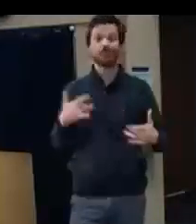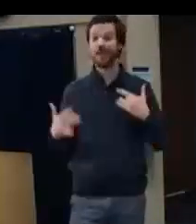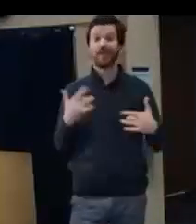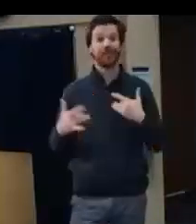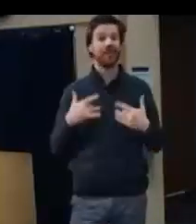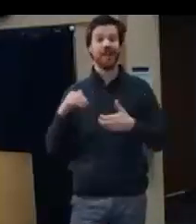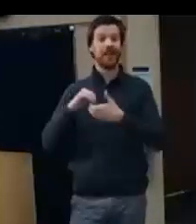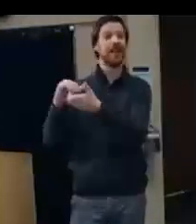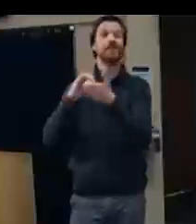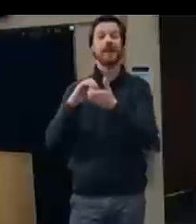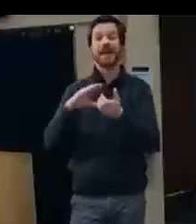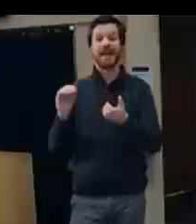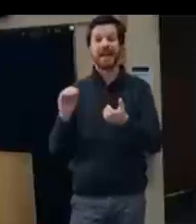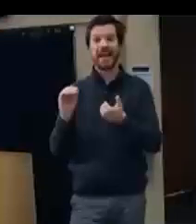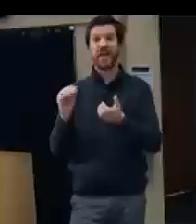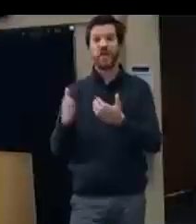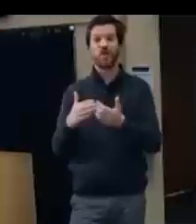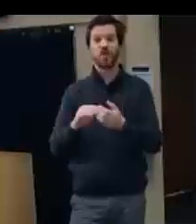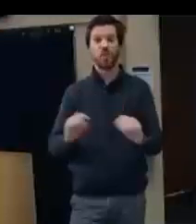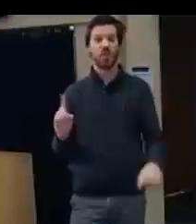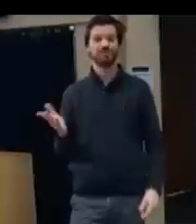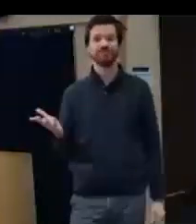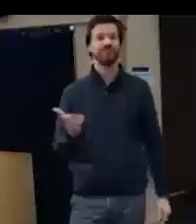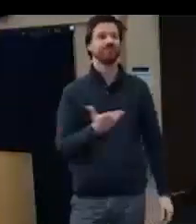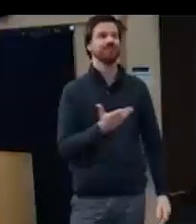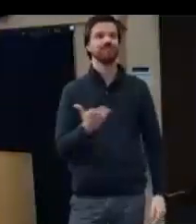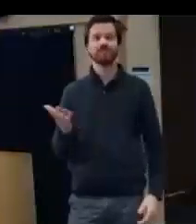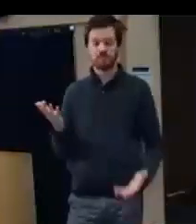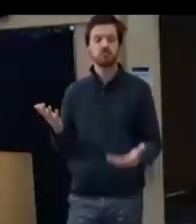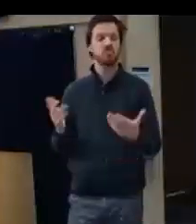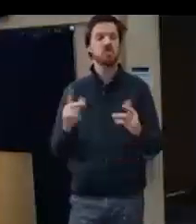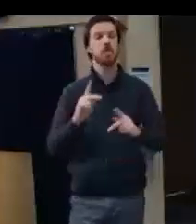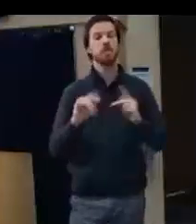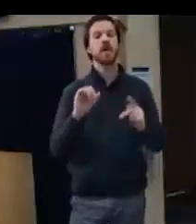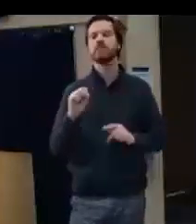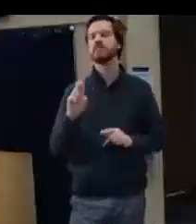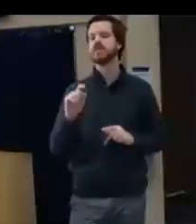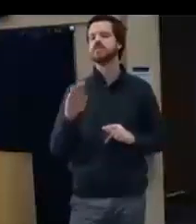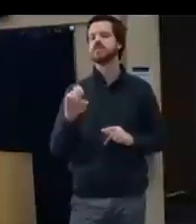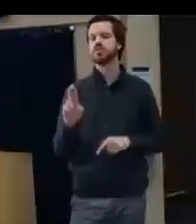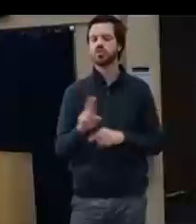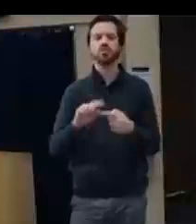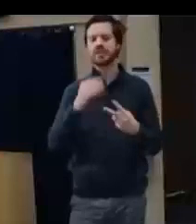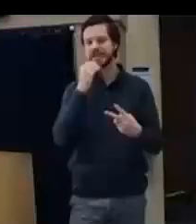and and exists almost nowhere um if people have substance use problems or eating disorders they